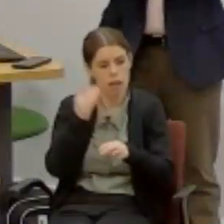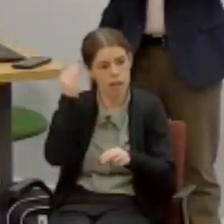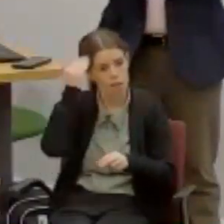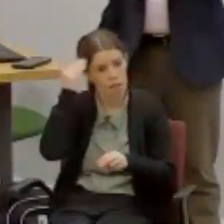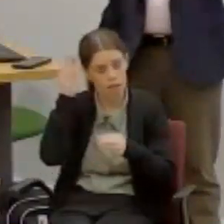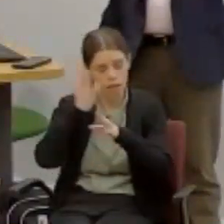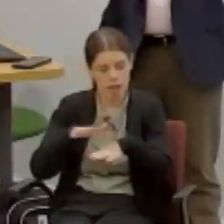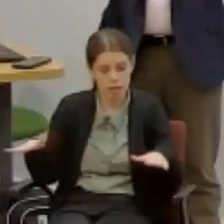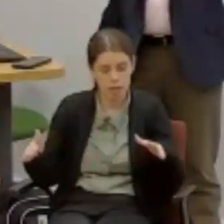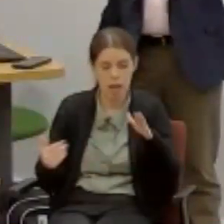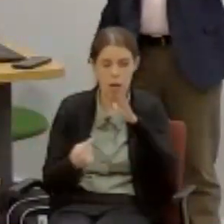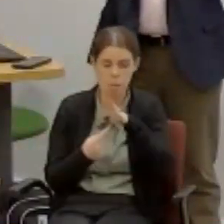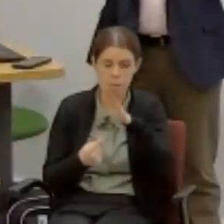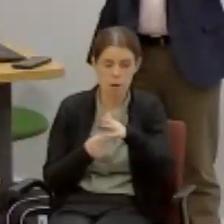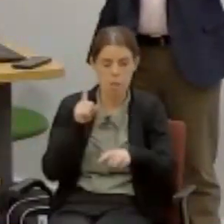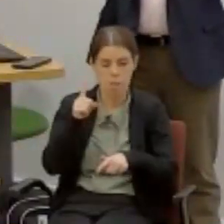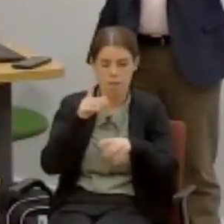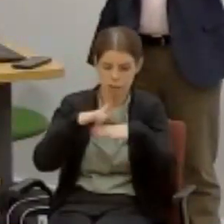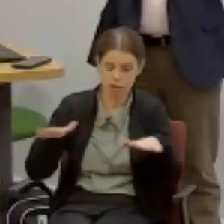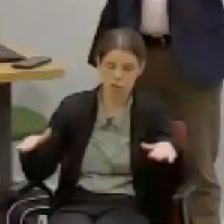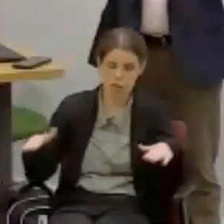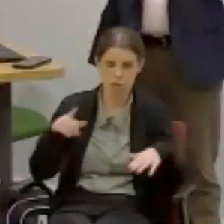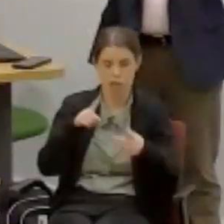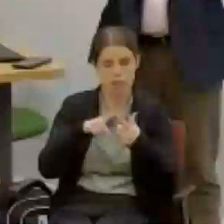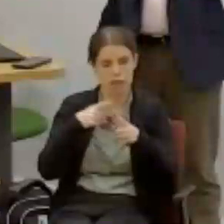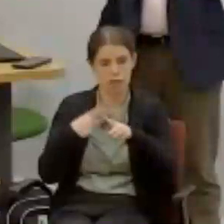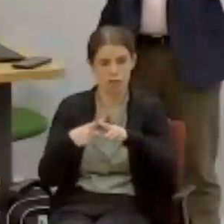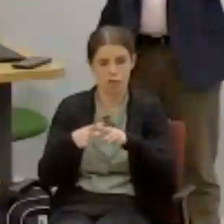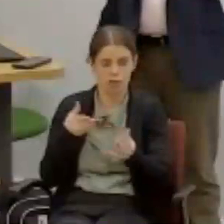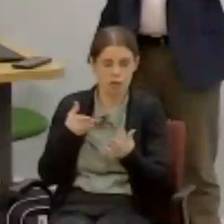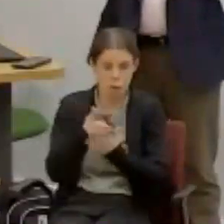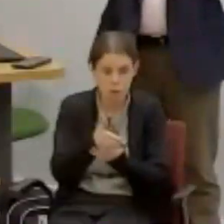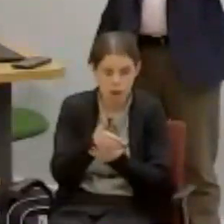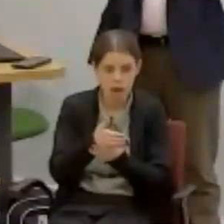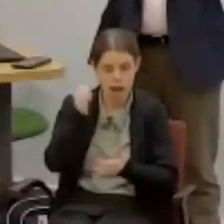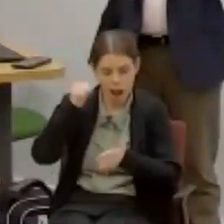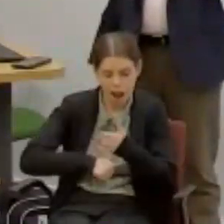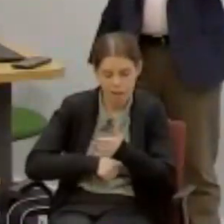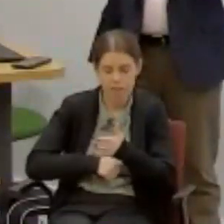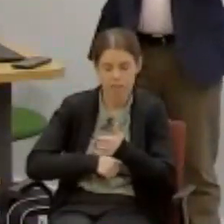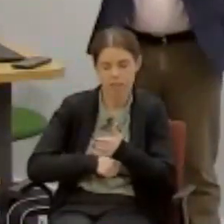But for the kids it's just an excuse to go in harder with their head and stick it where it shouldn't be.